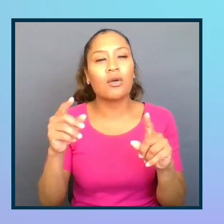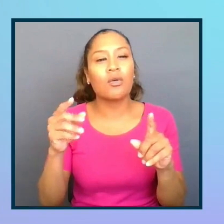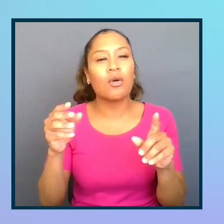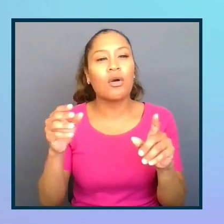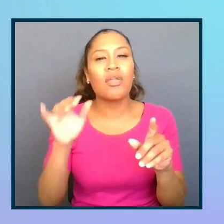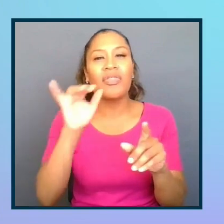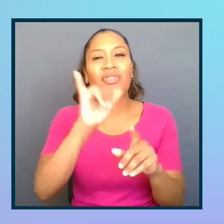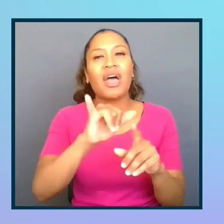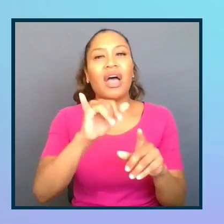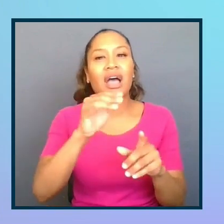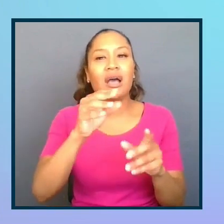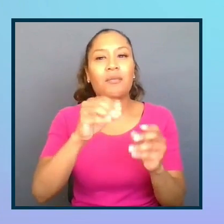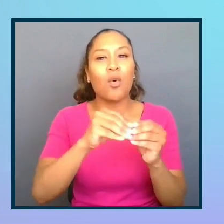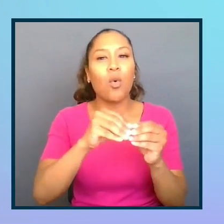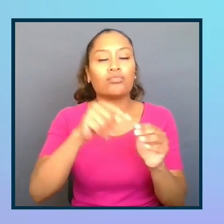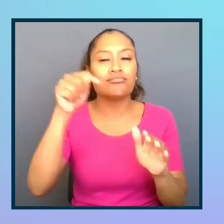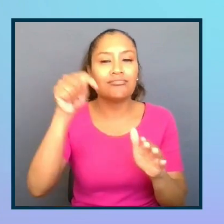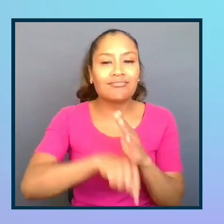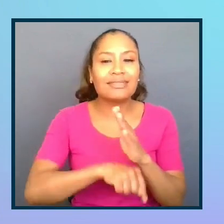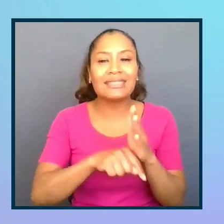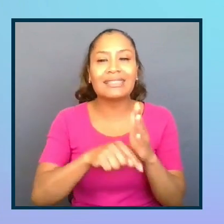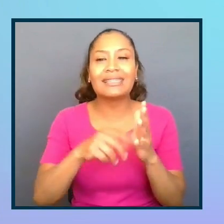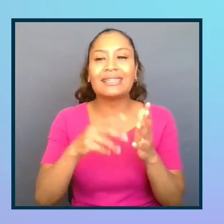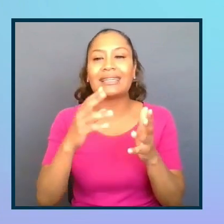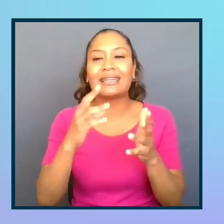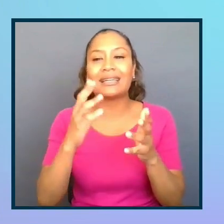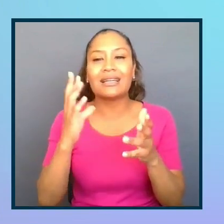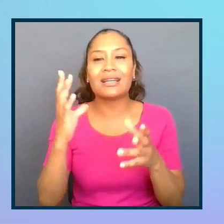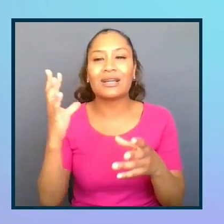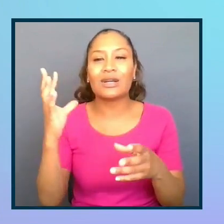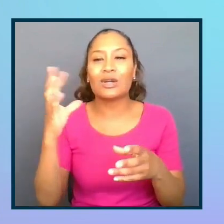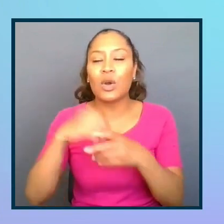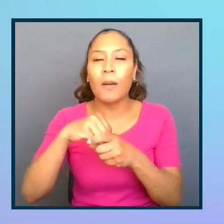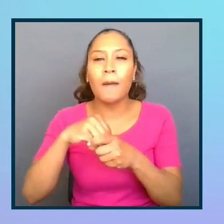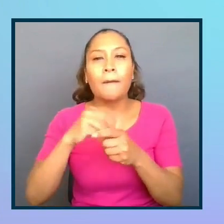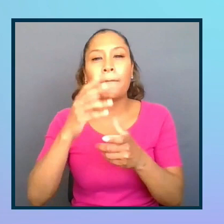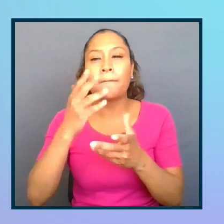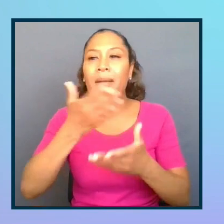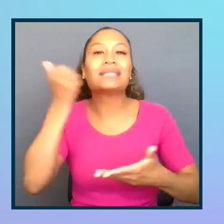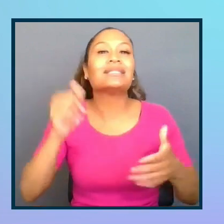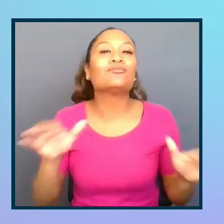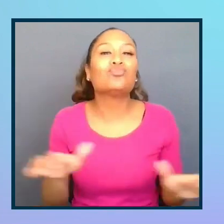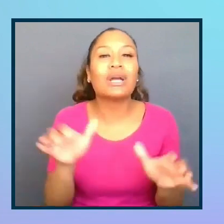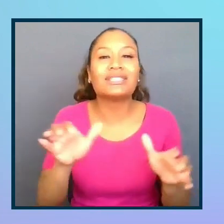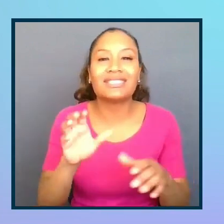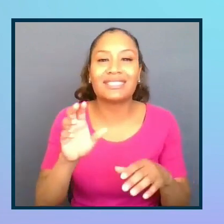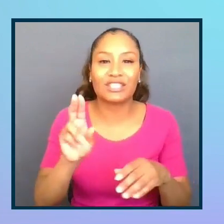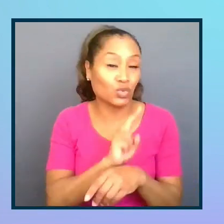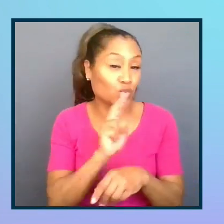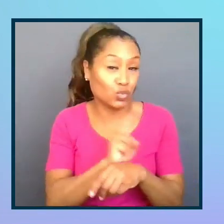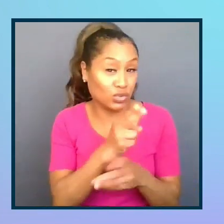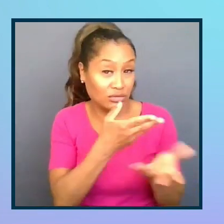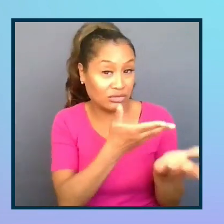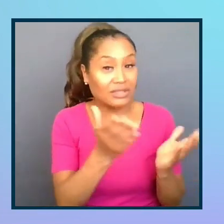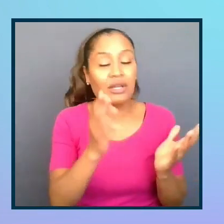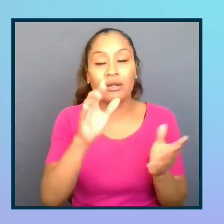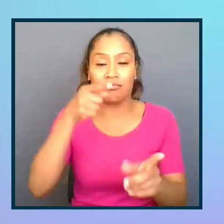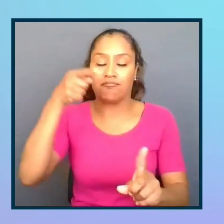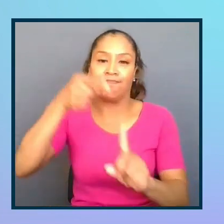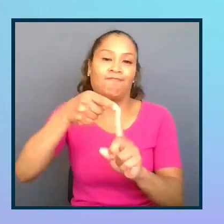to include best practice usability as well, particularly in areas where maybe WCAG,